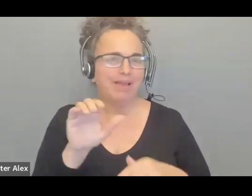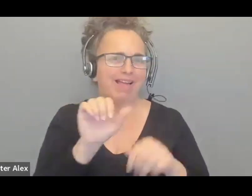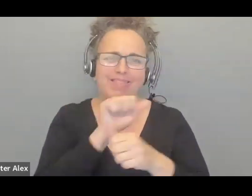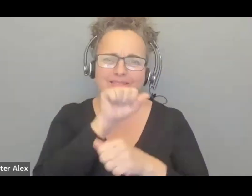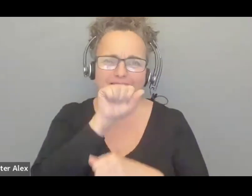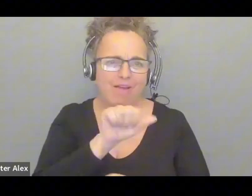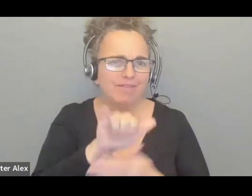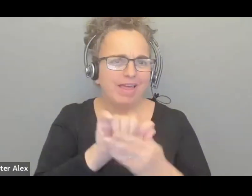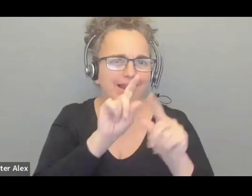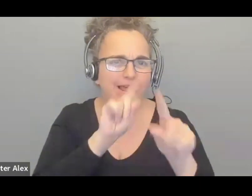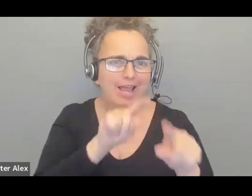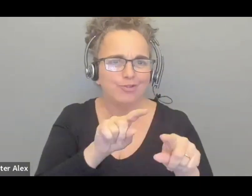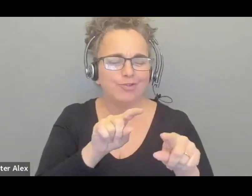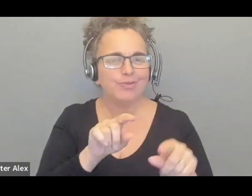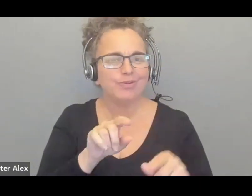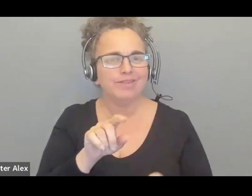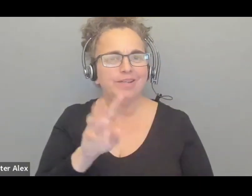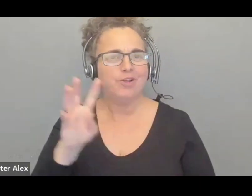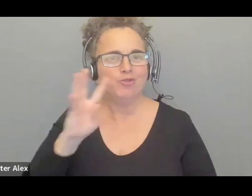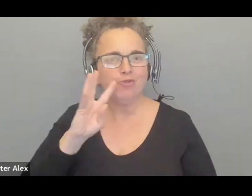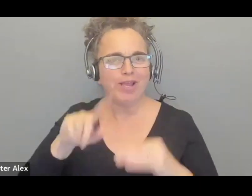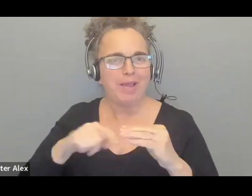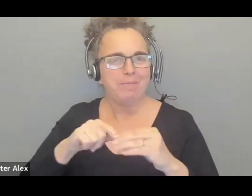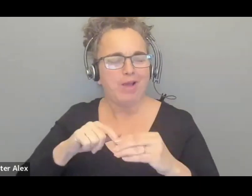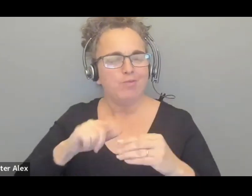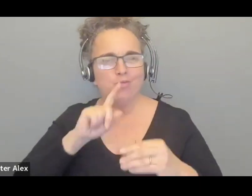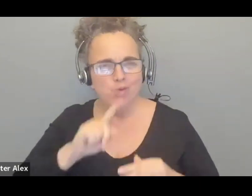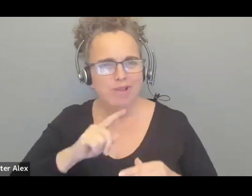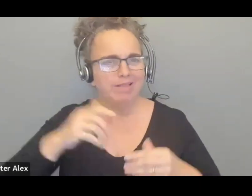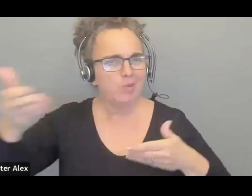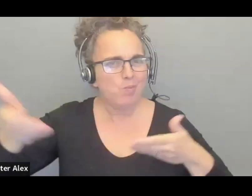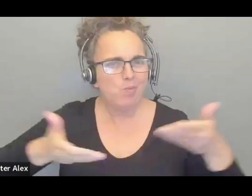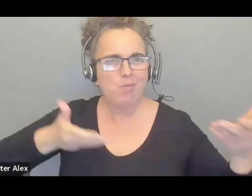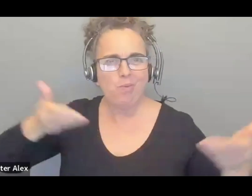how welcoming doing this work can be and the, the kindness